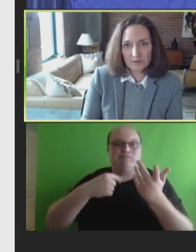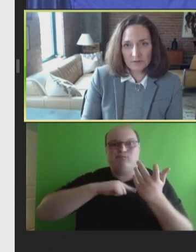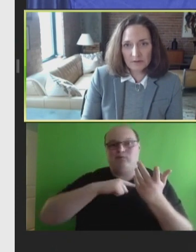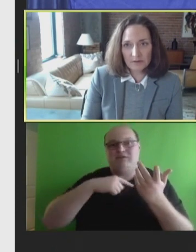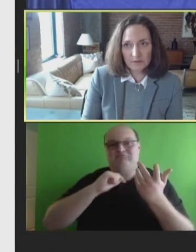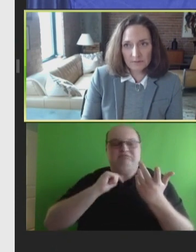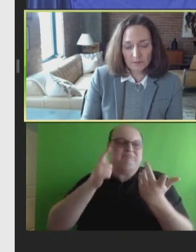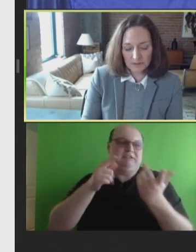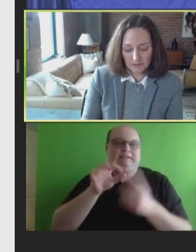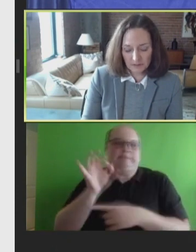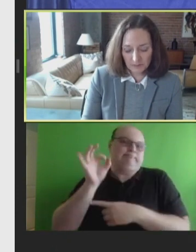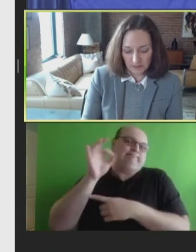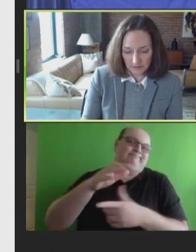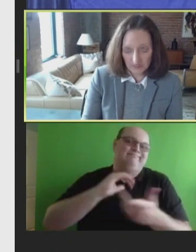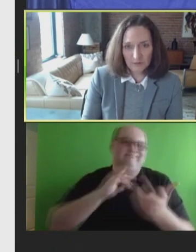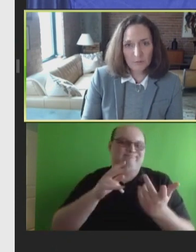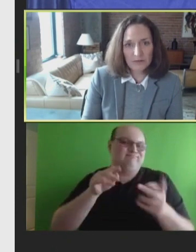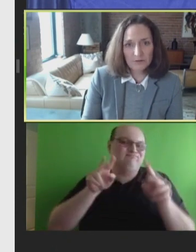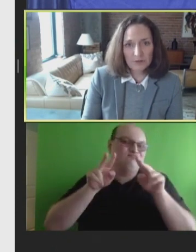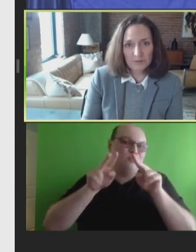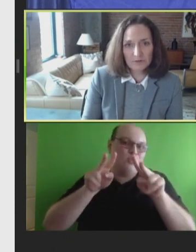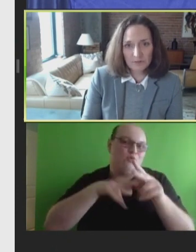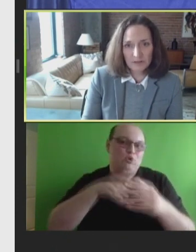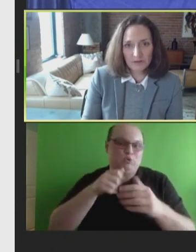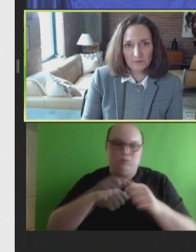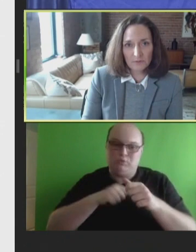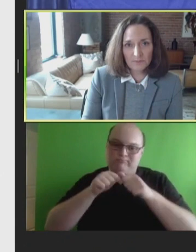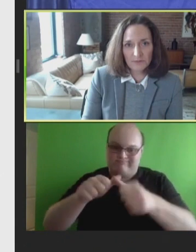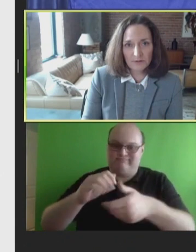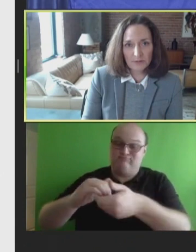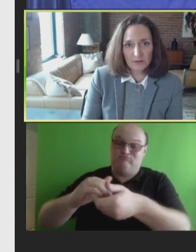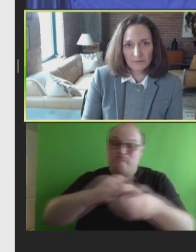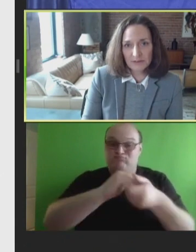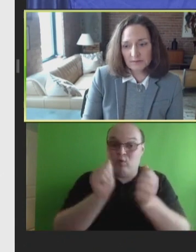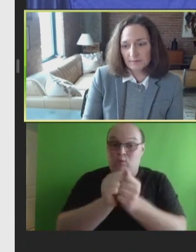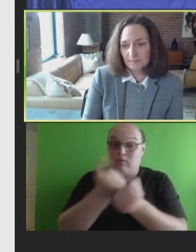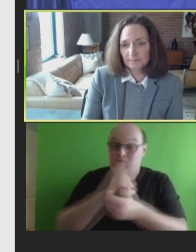that out, and look forward to those continued partnerships as we think through all of this.